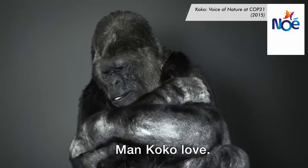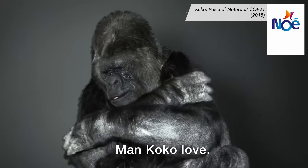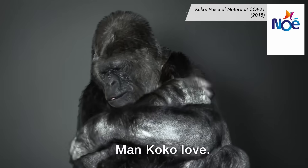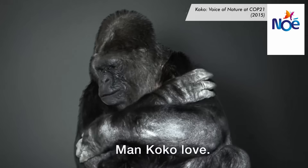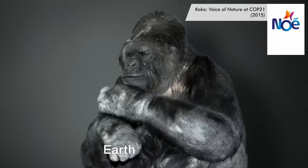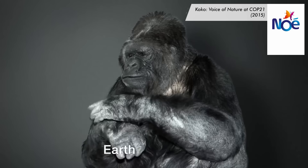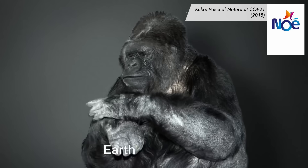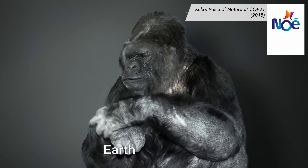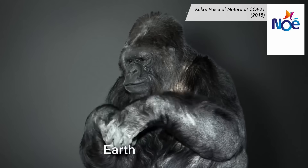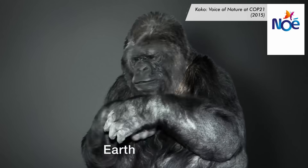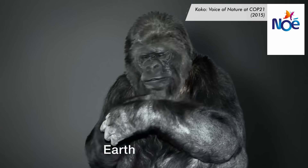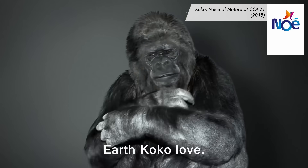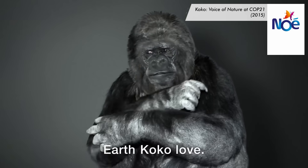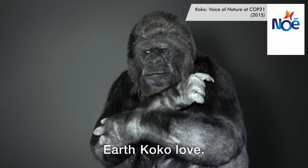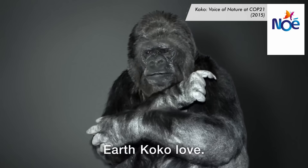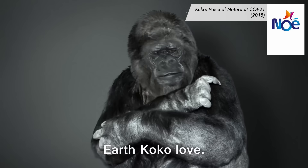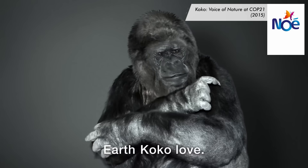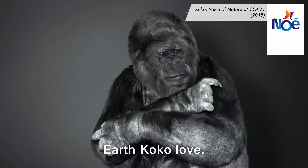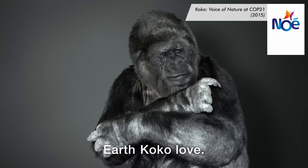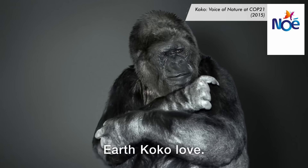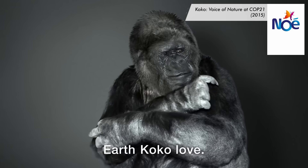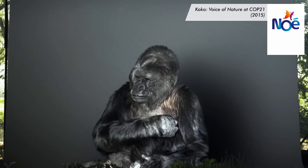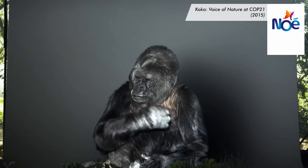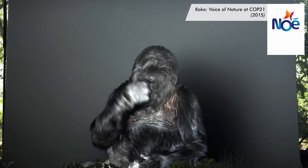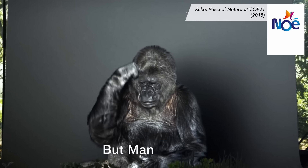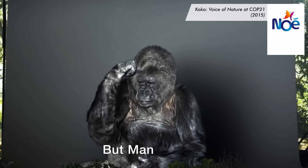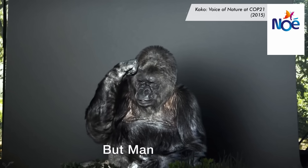Is it just a coincidence that one of the most pressing issues of our time also